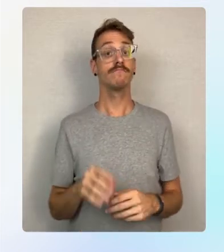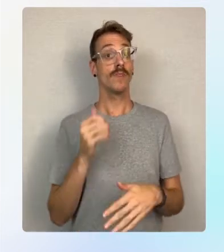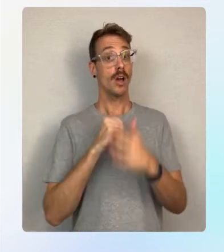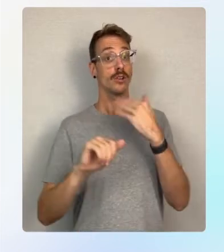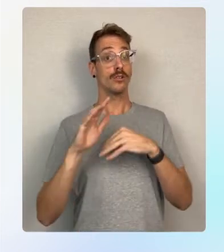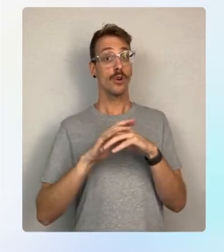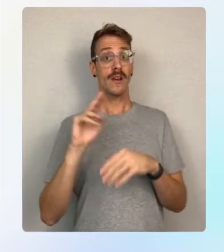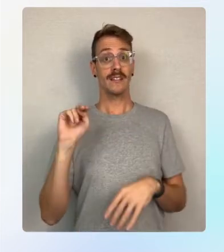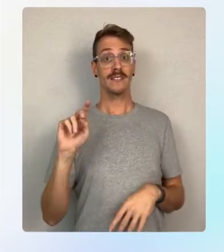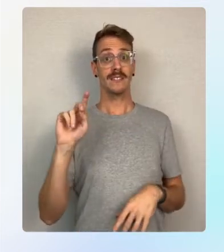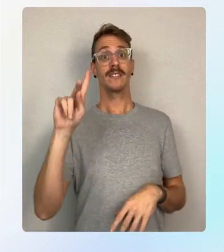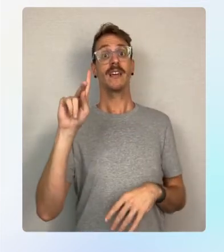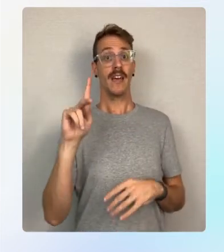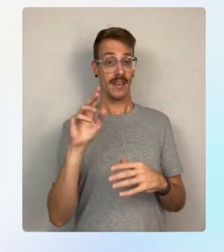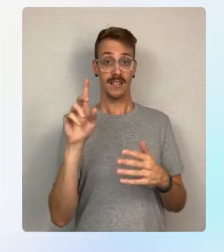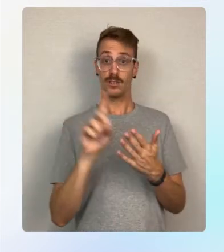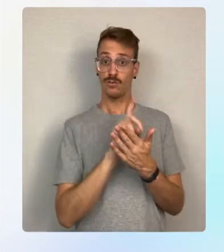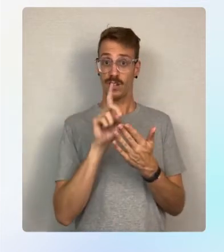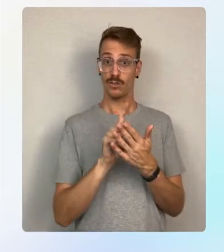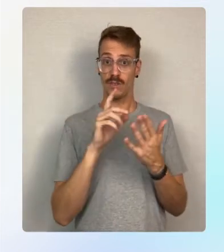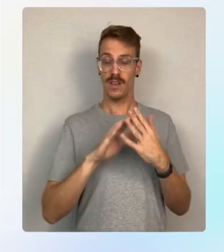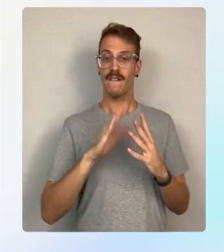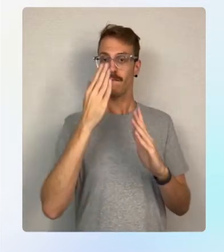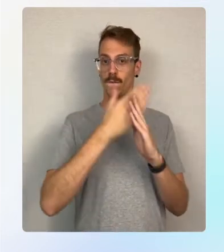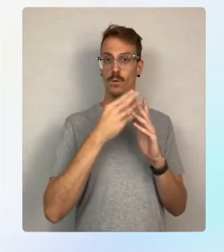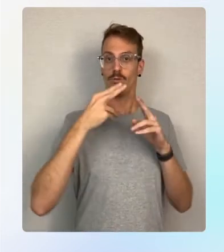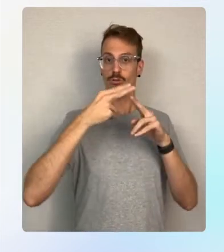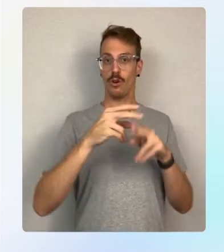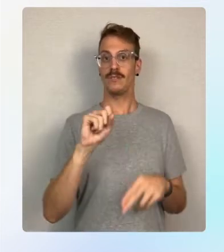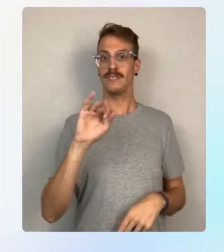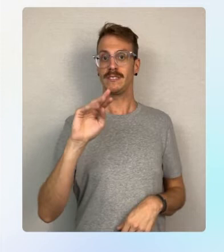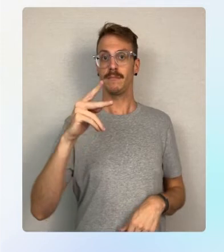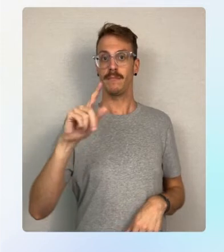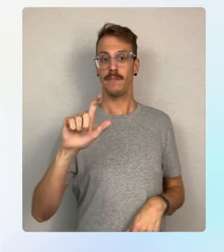Under your NDK directory, there is a folder called SimplePerf